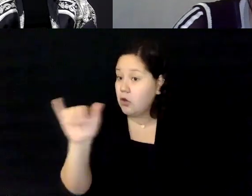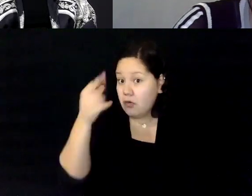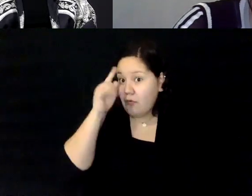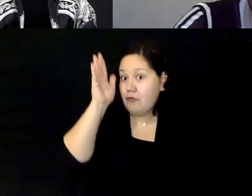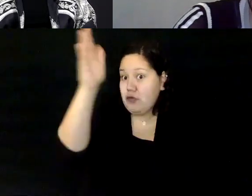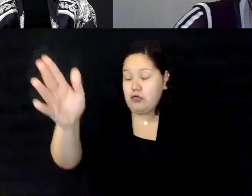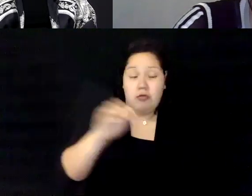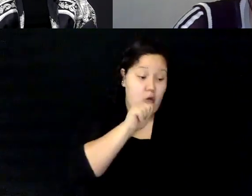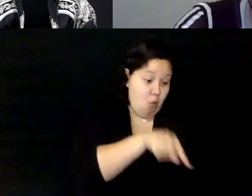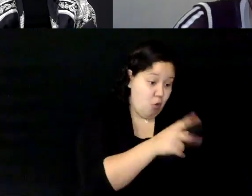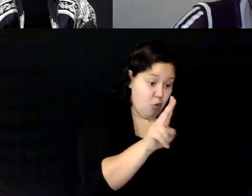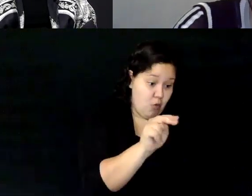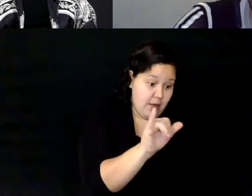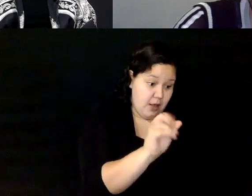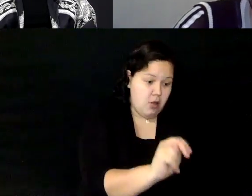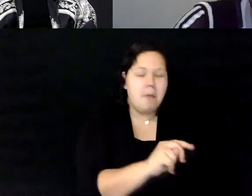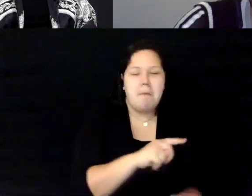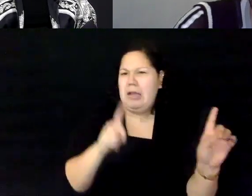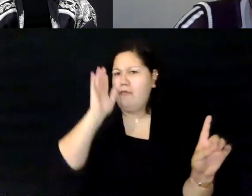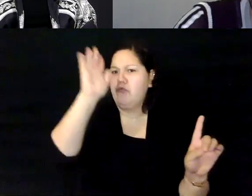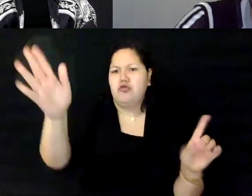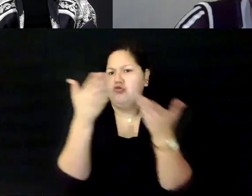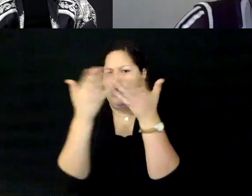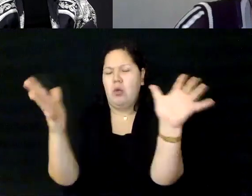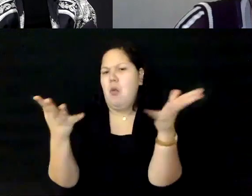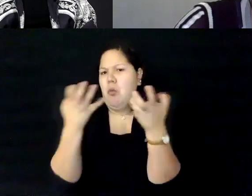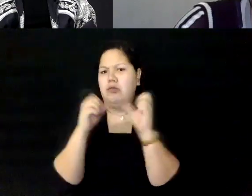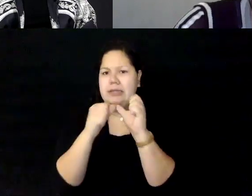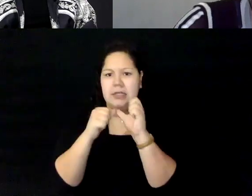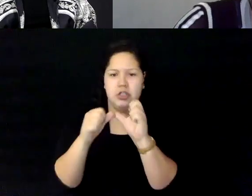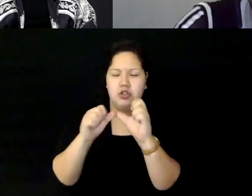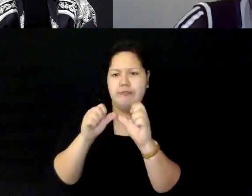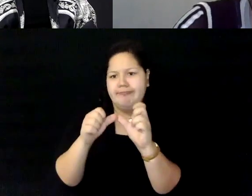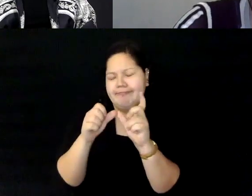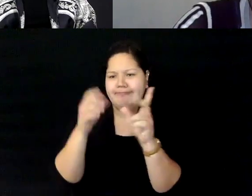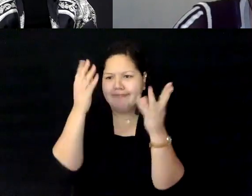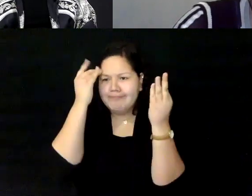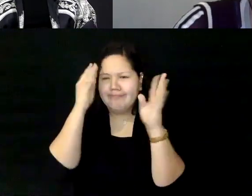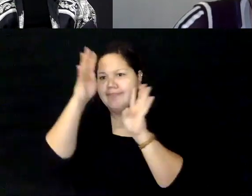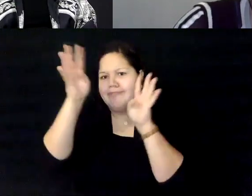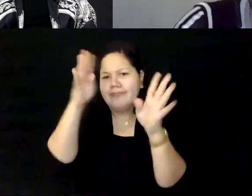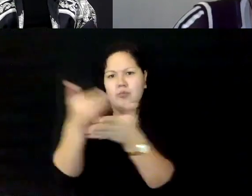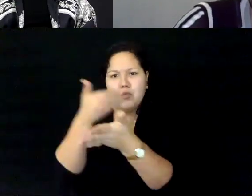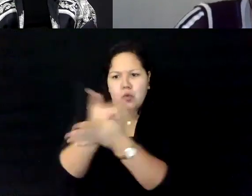it's to further engage in like, making new works. Where we're decentering the white gaze